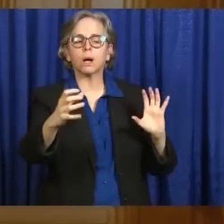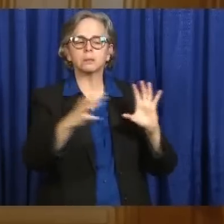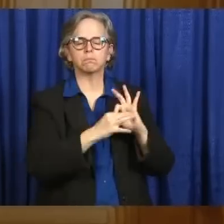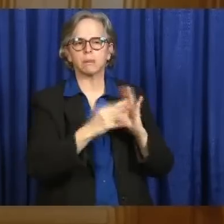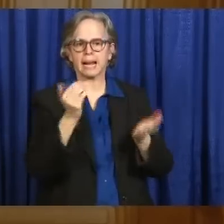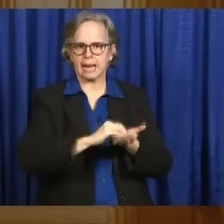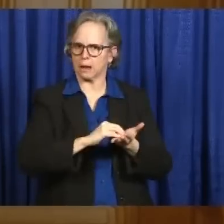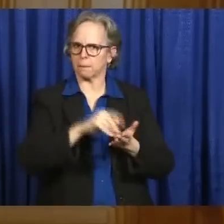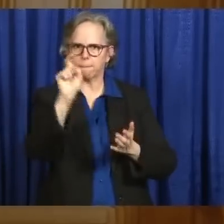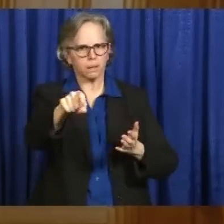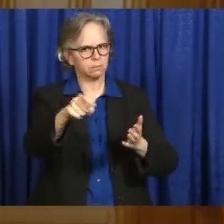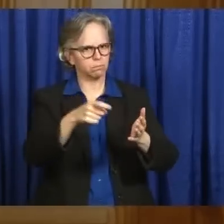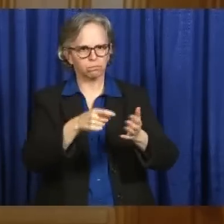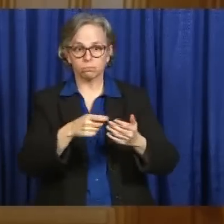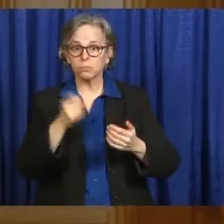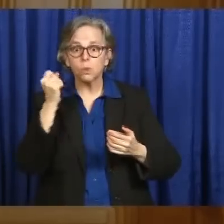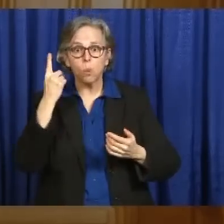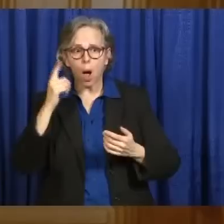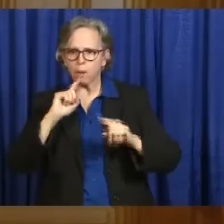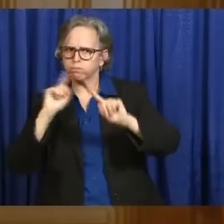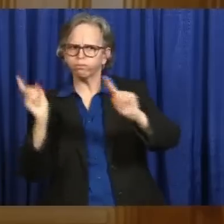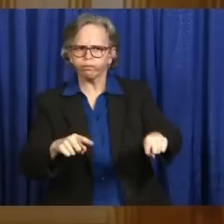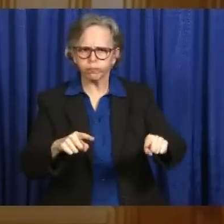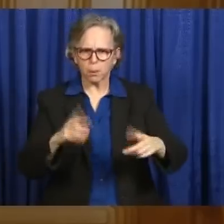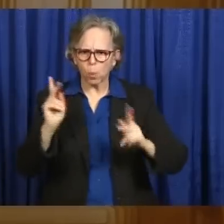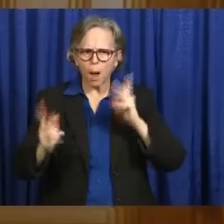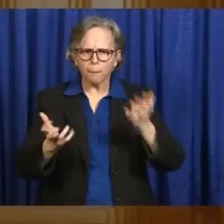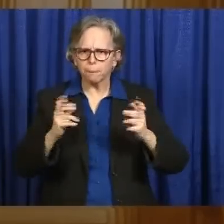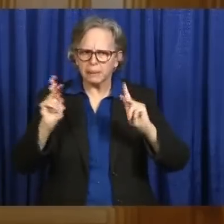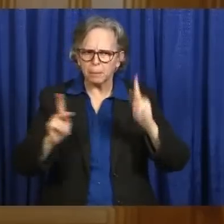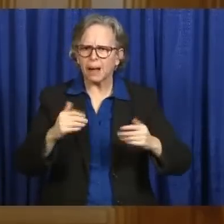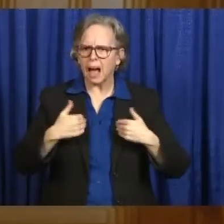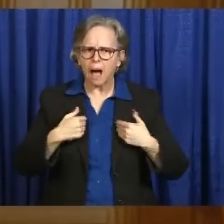OFF DATING BACK TO JANUARY 1, THE WATER SYSTEM IS REQUIRED TO